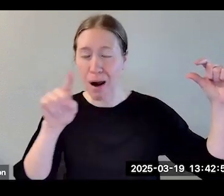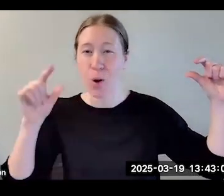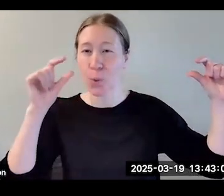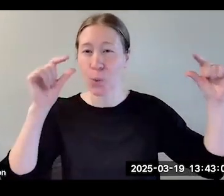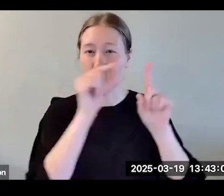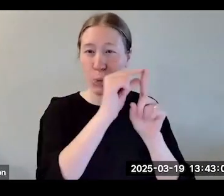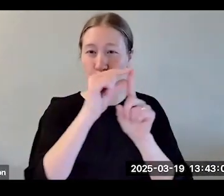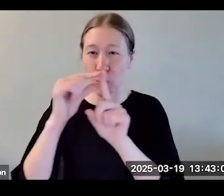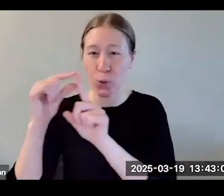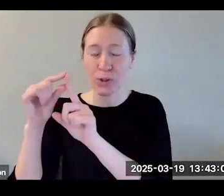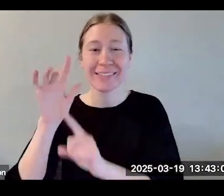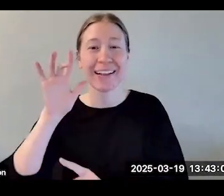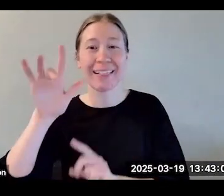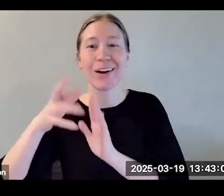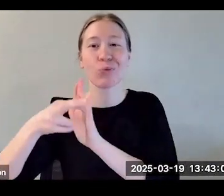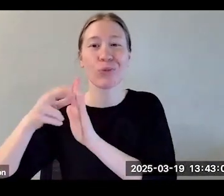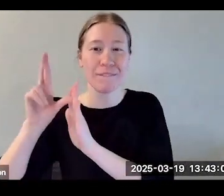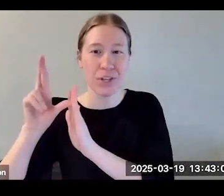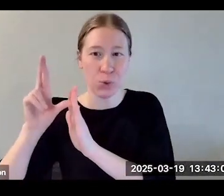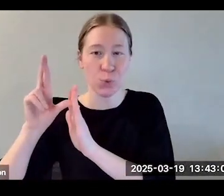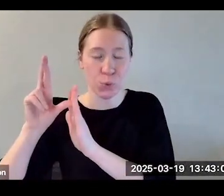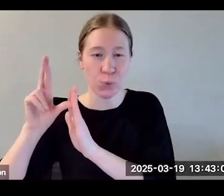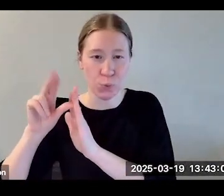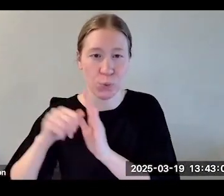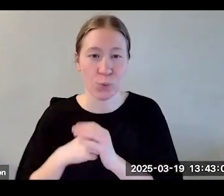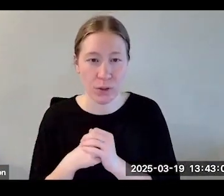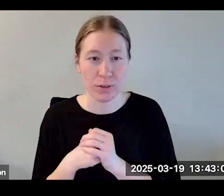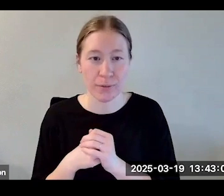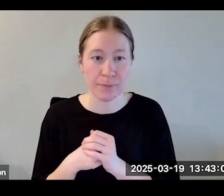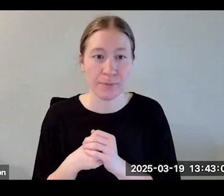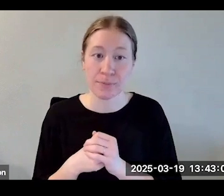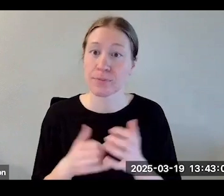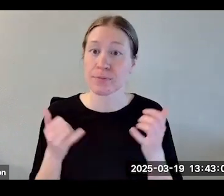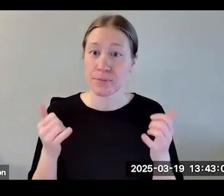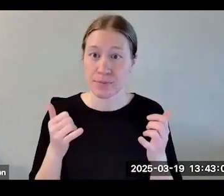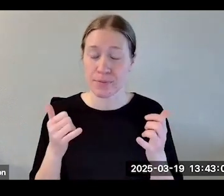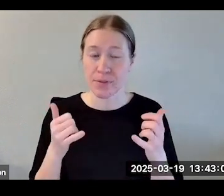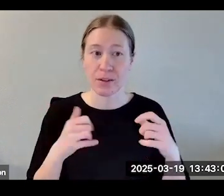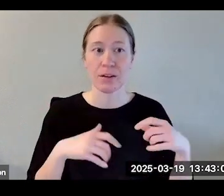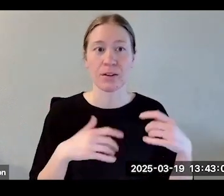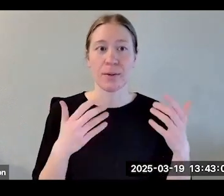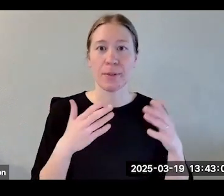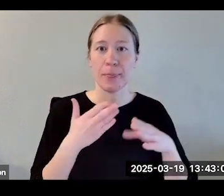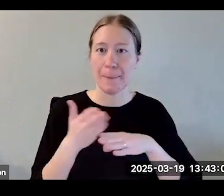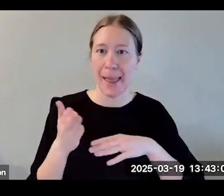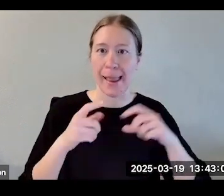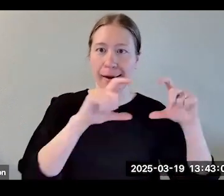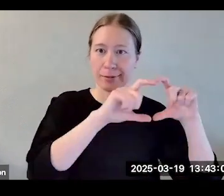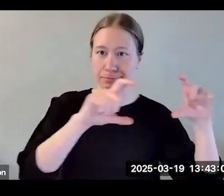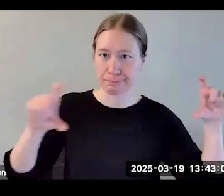Under the Review tab, in this top ribbon again, there's a section for check accessibility.